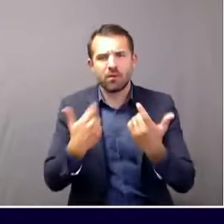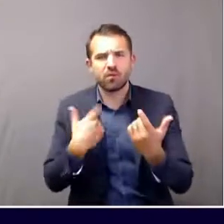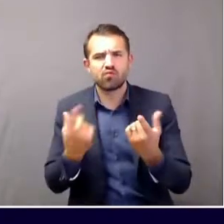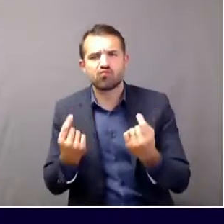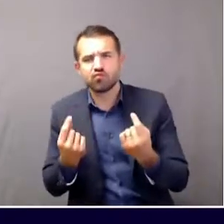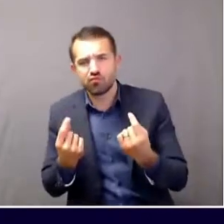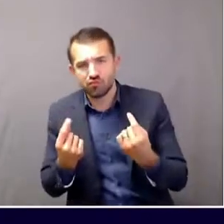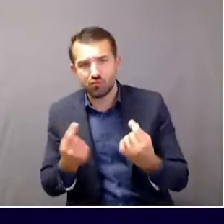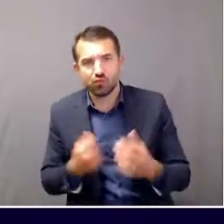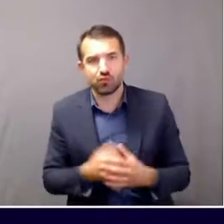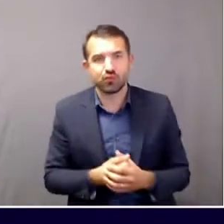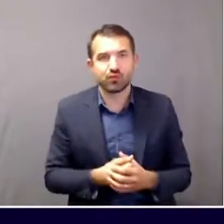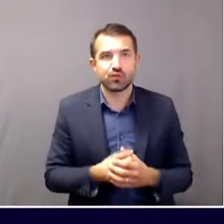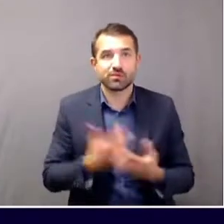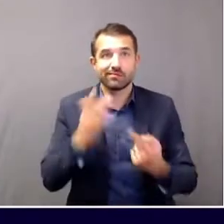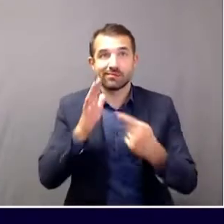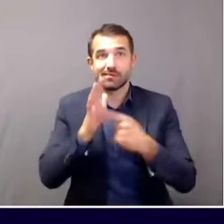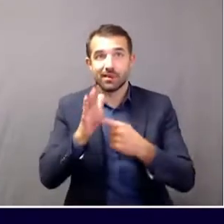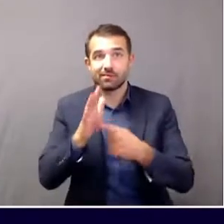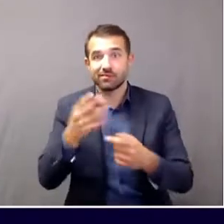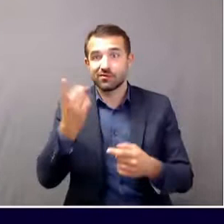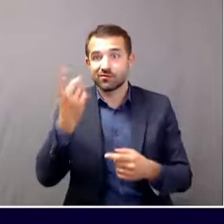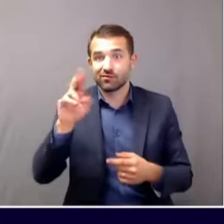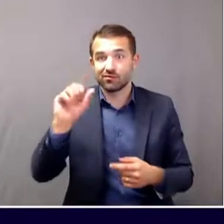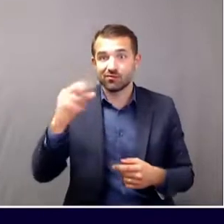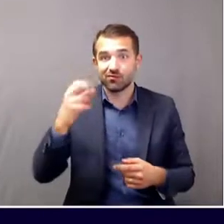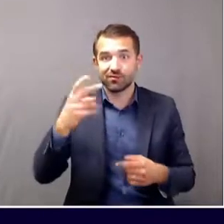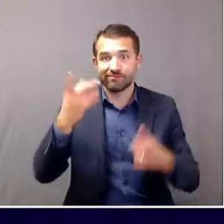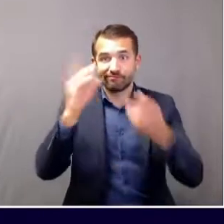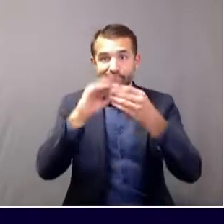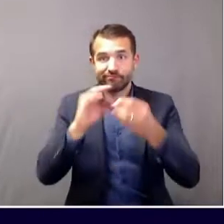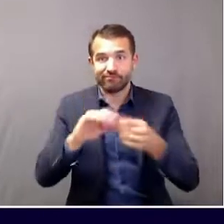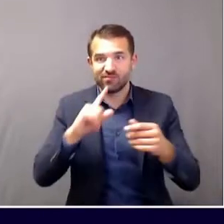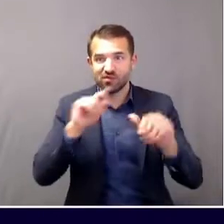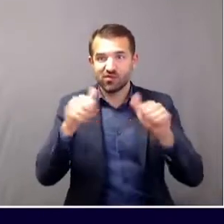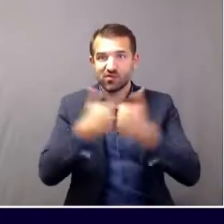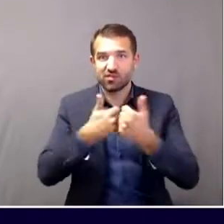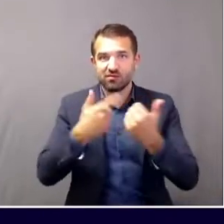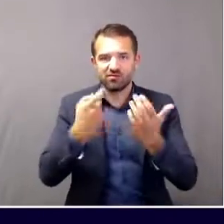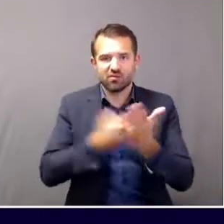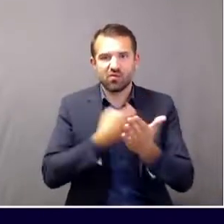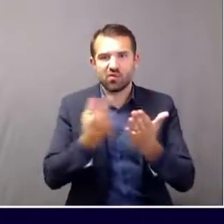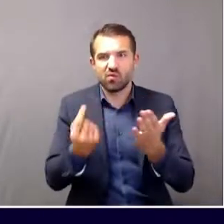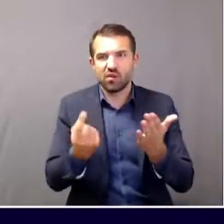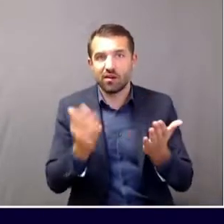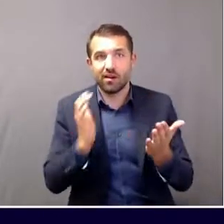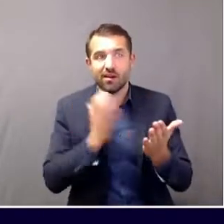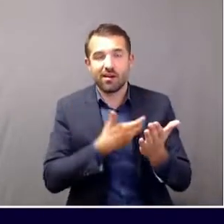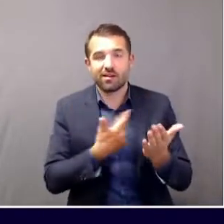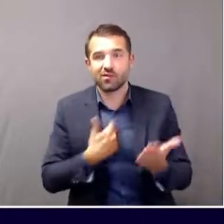talked about with hockey the